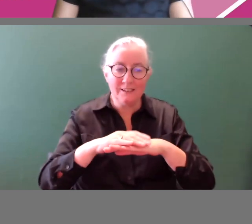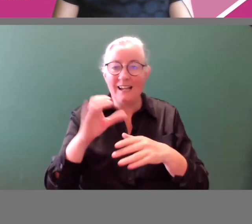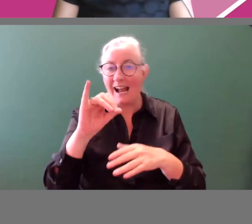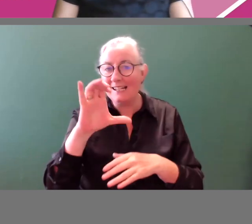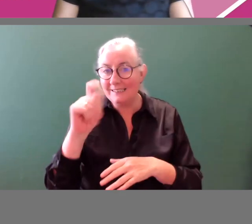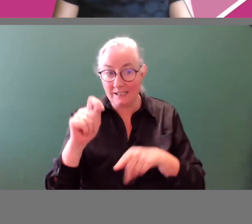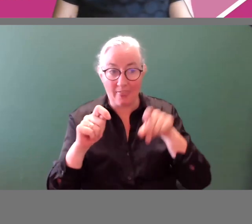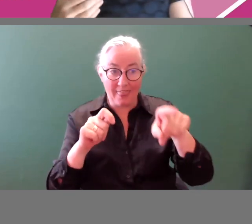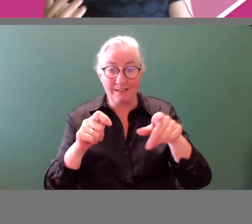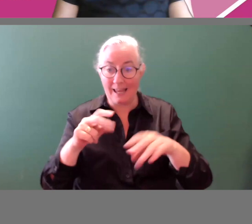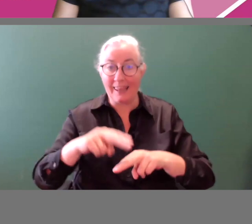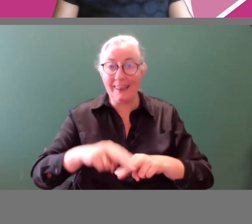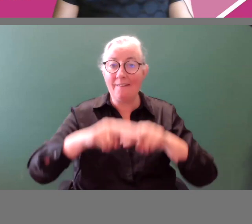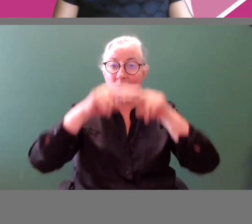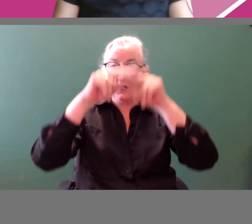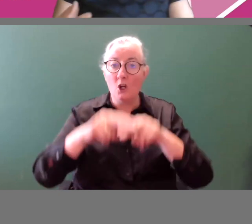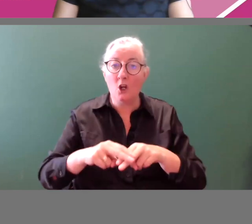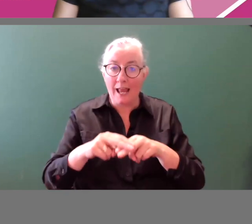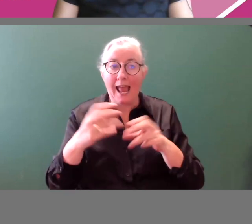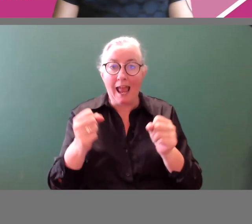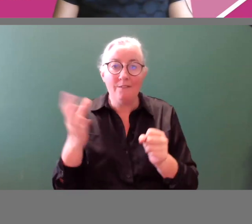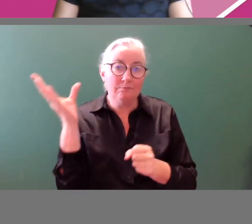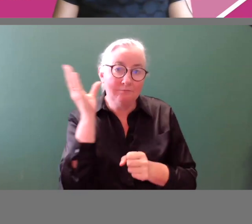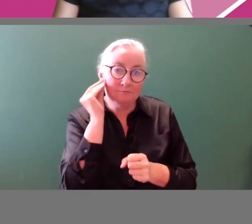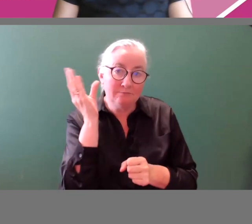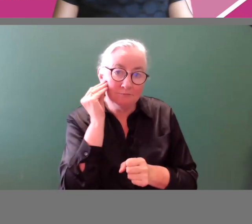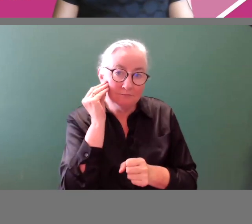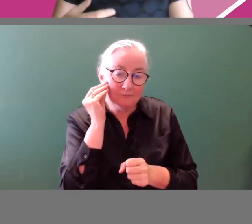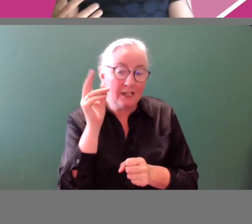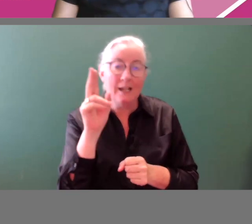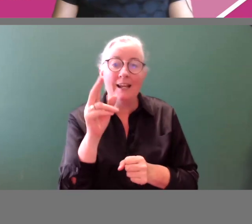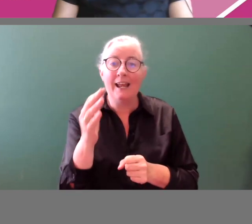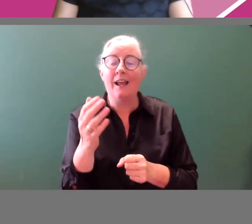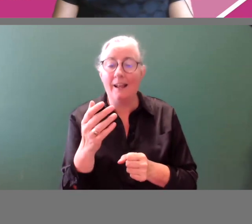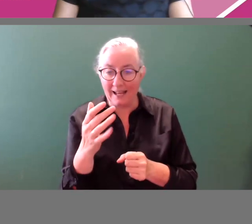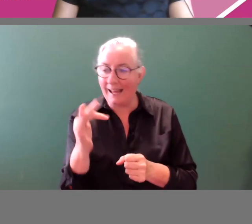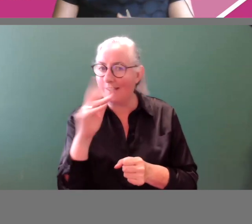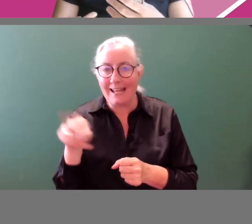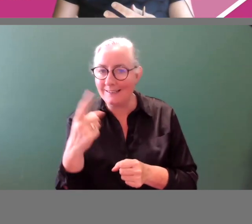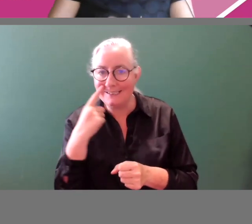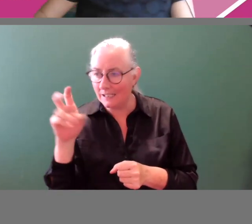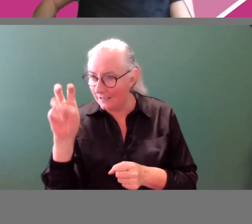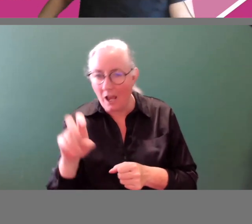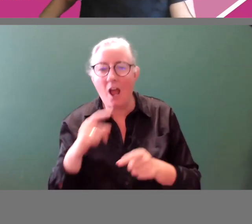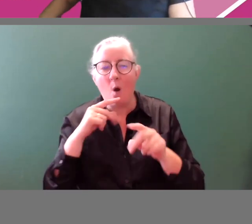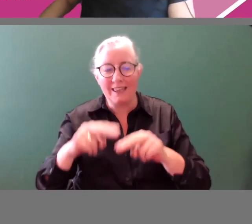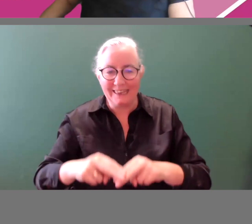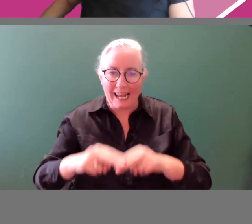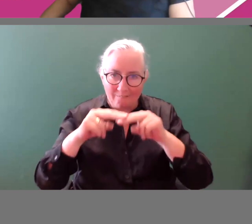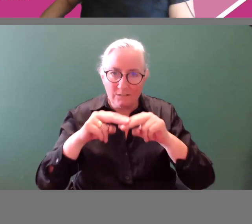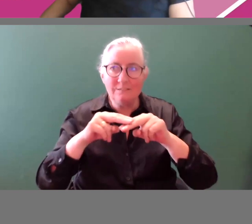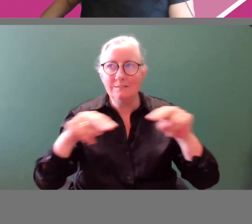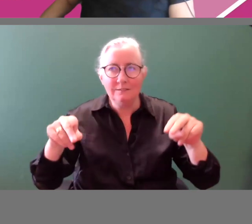control has audio output for people who can’t see the screen, and you can identify which floor you